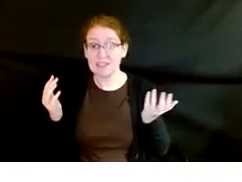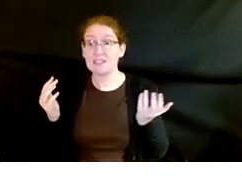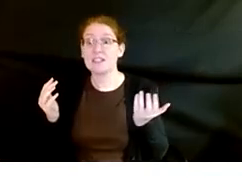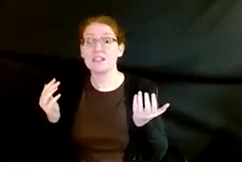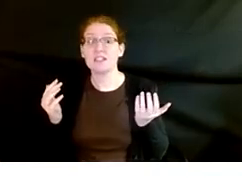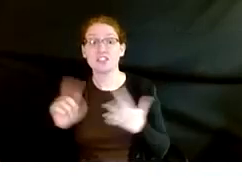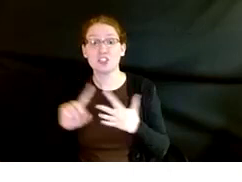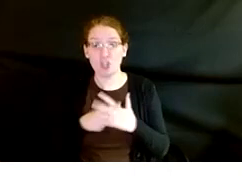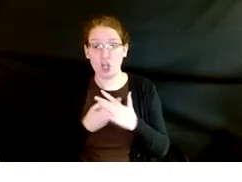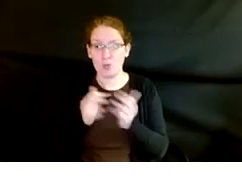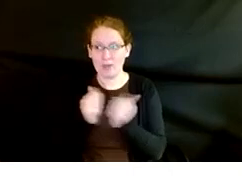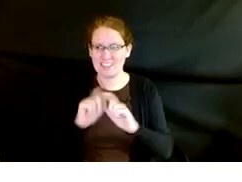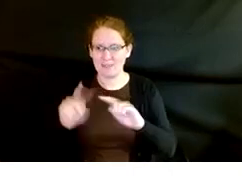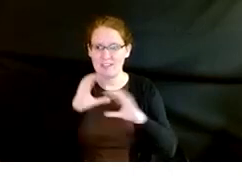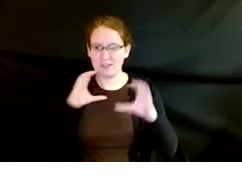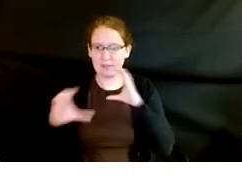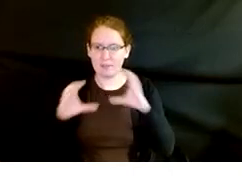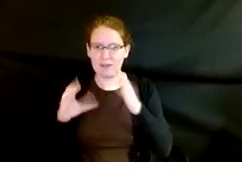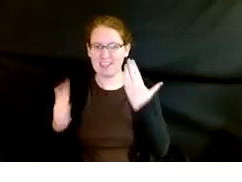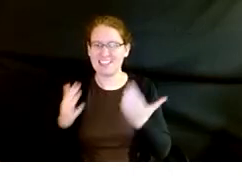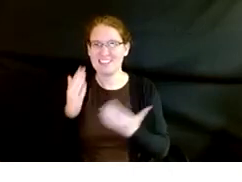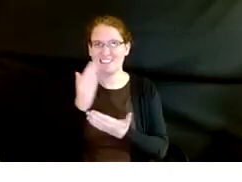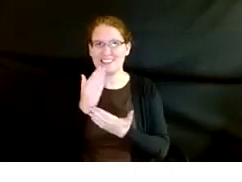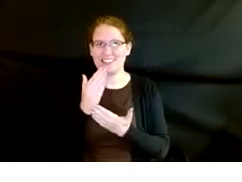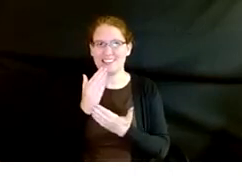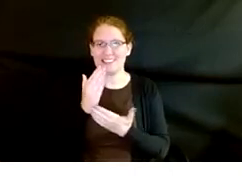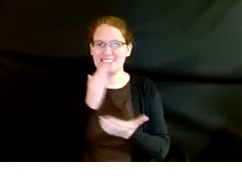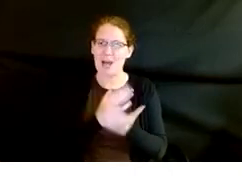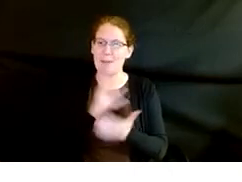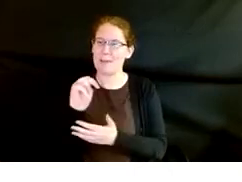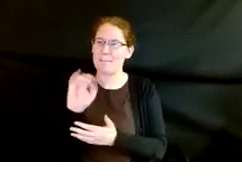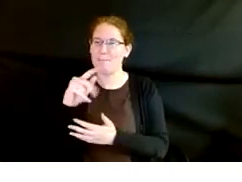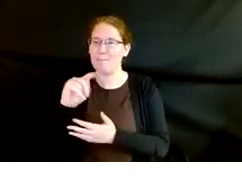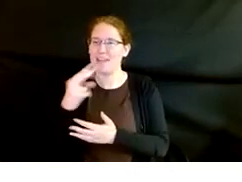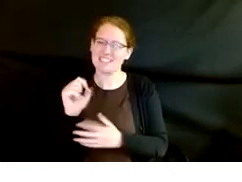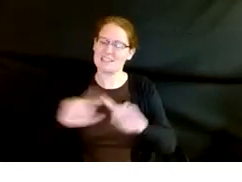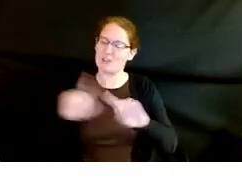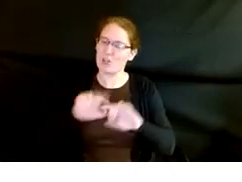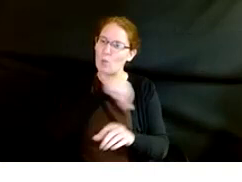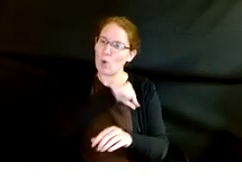conversations ..start to dispel some of the myths about quality of life or value as an individual